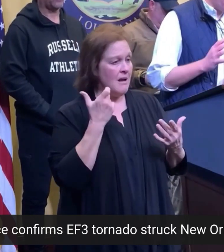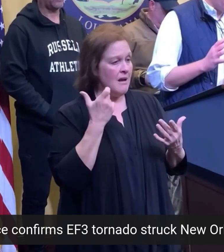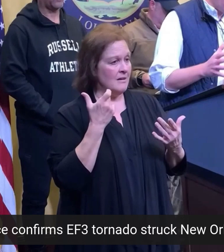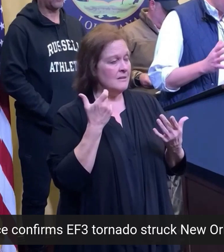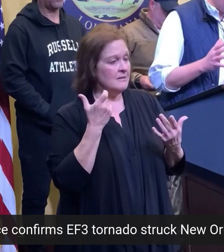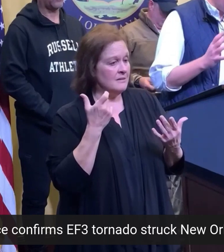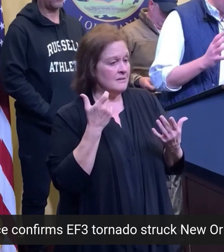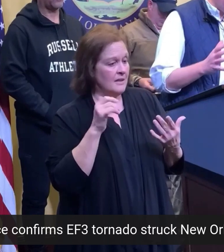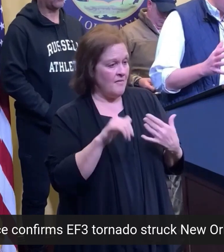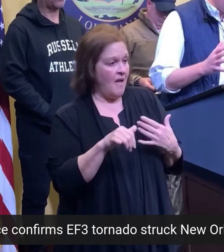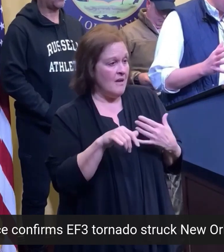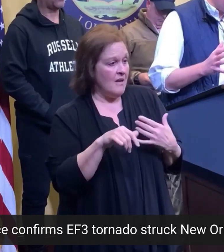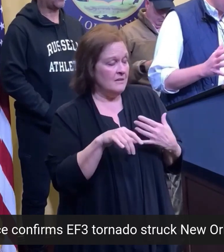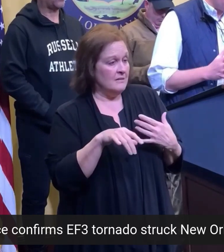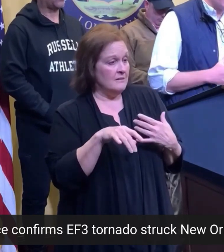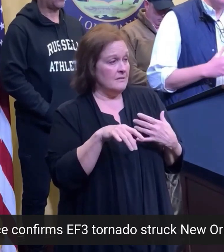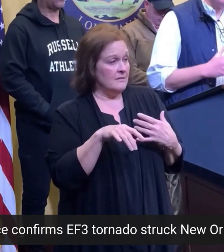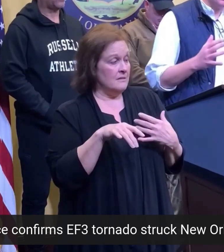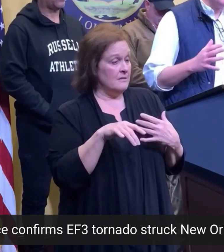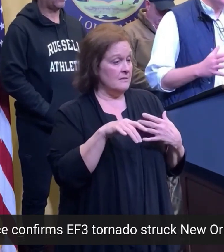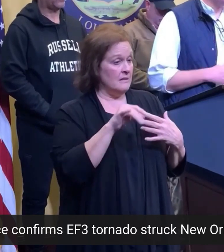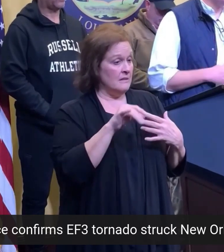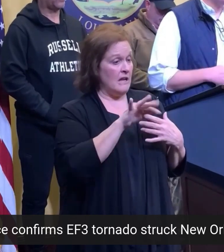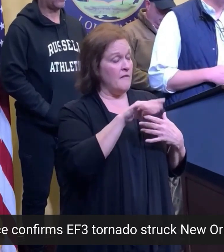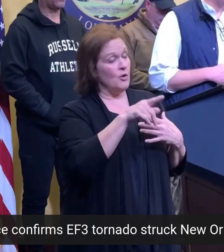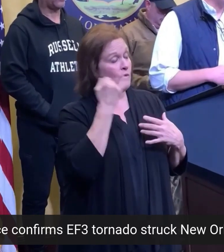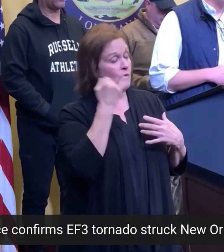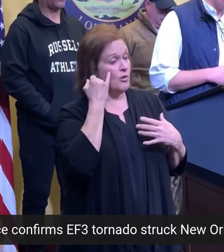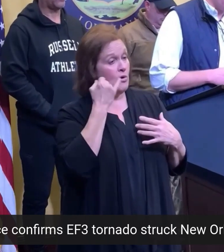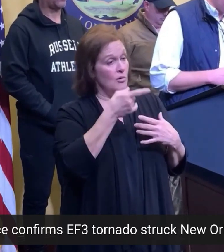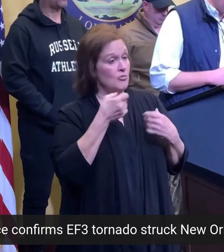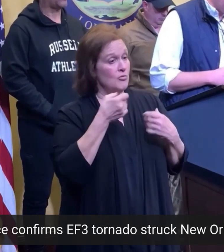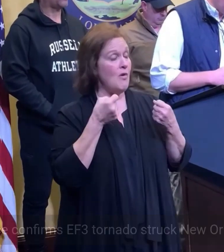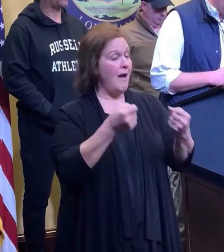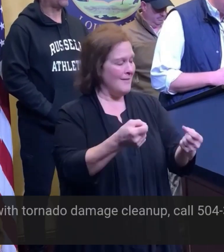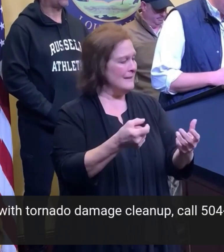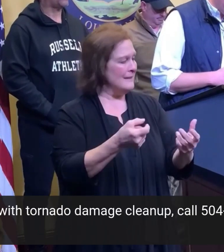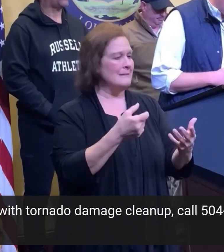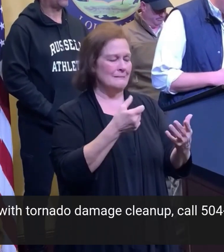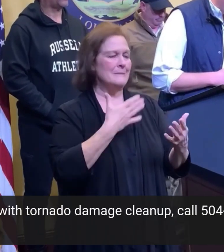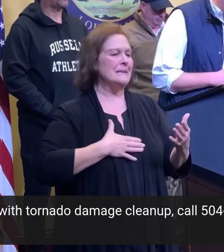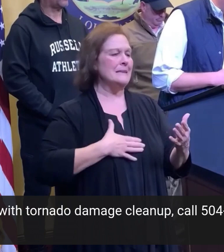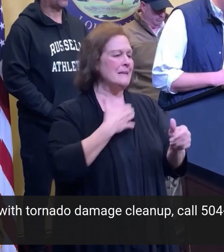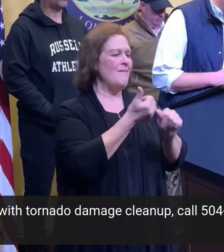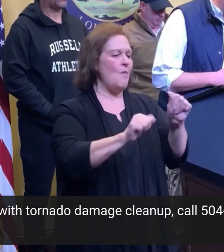the sort of areas if you're driving i'm trying to avoid those areas at this moment we have um